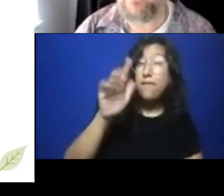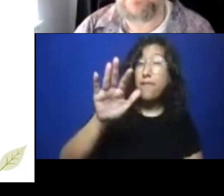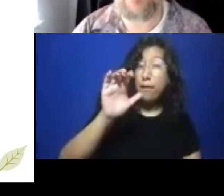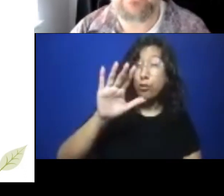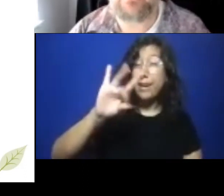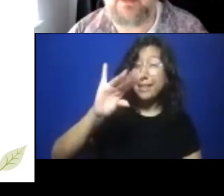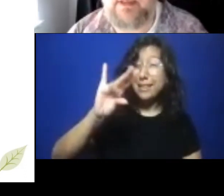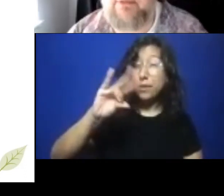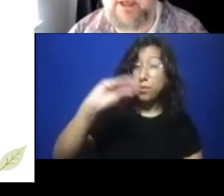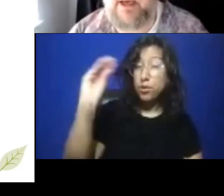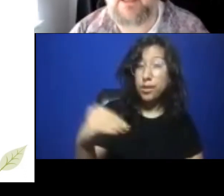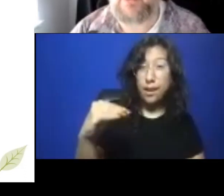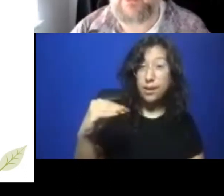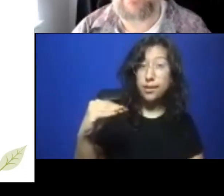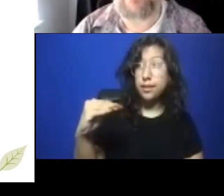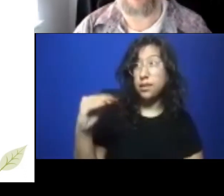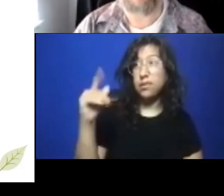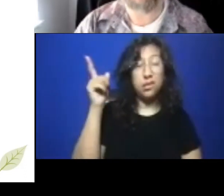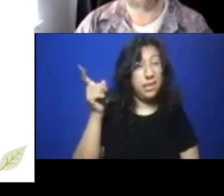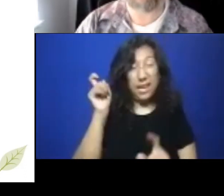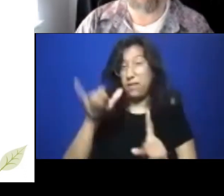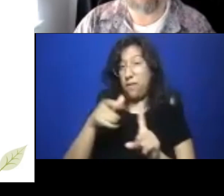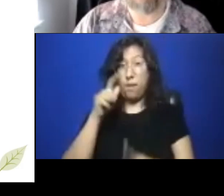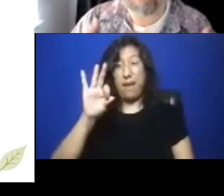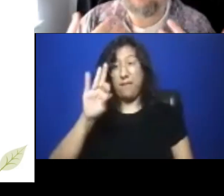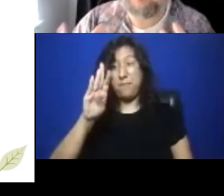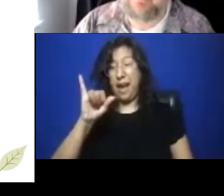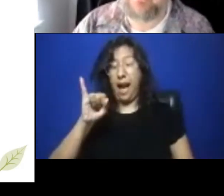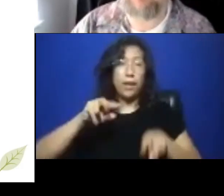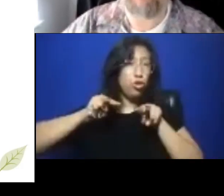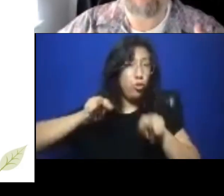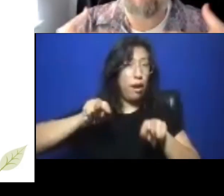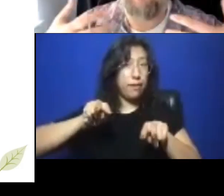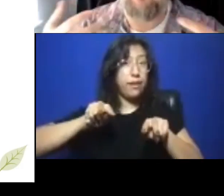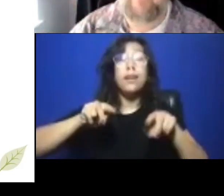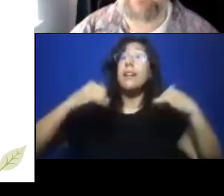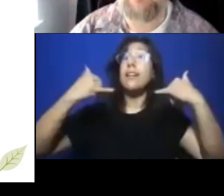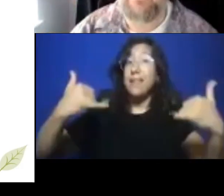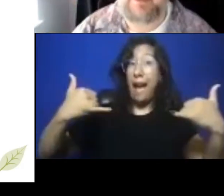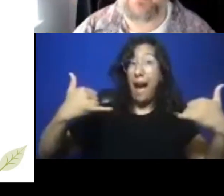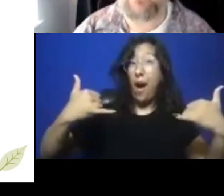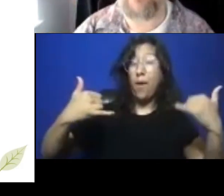And this is just what the FBI is tracking. So just think about the profound nature